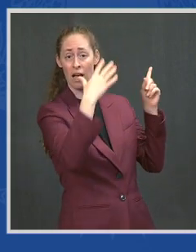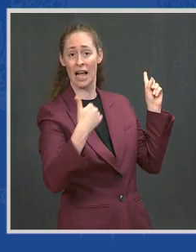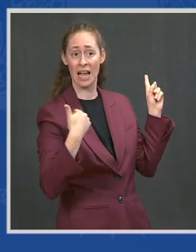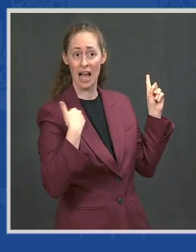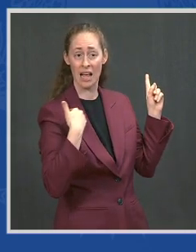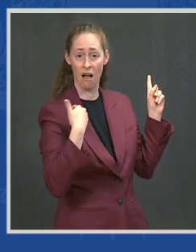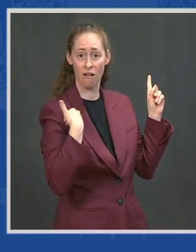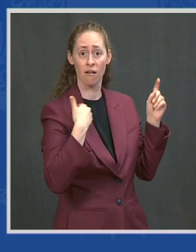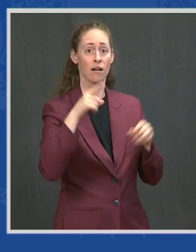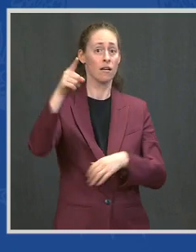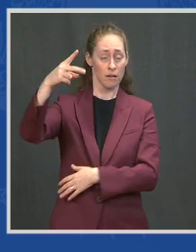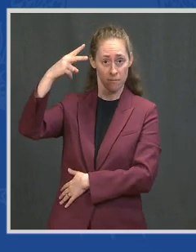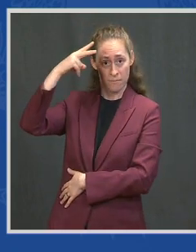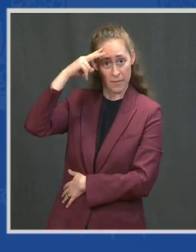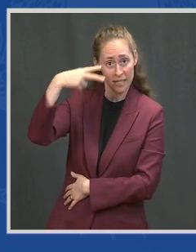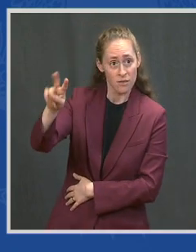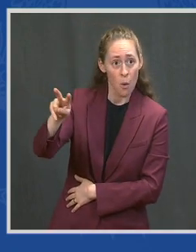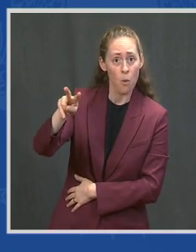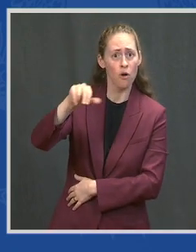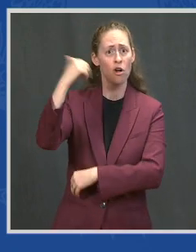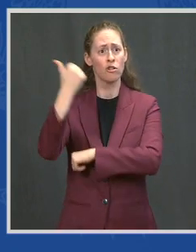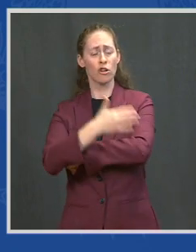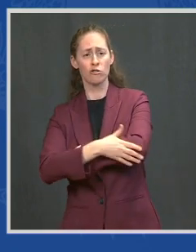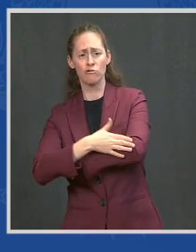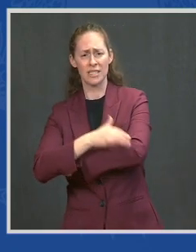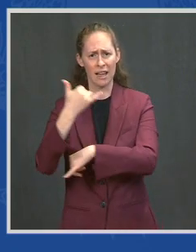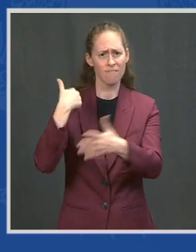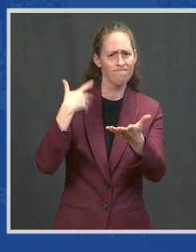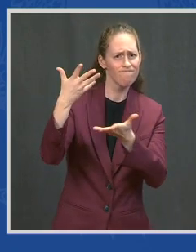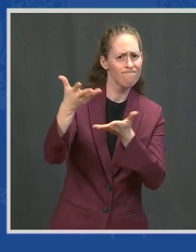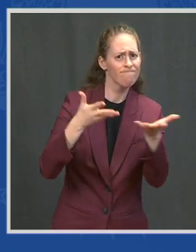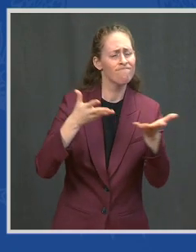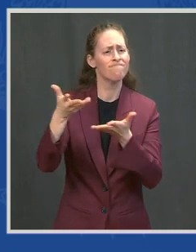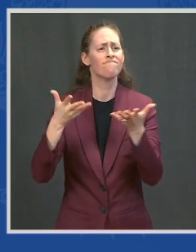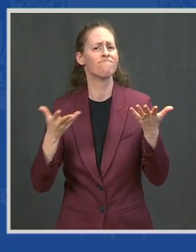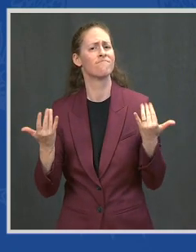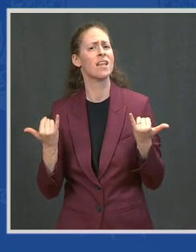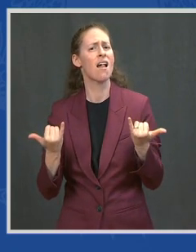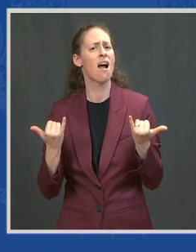And there are other countries that we're talking to now. A matter of fact, talked to a head of state today. I'm not prepared to announce